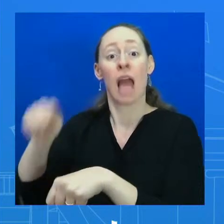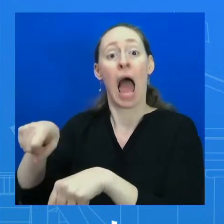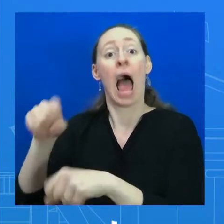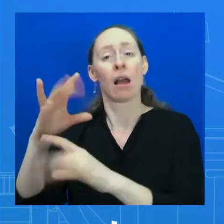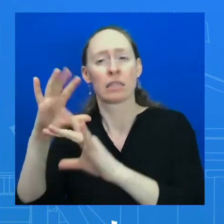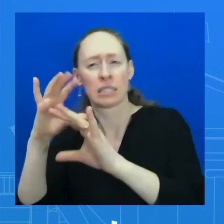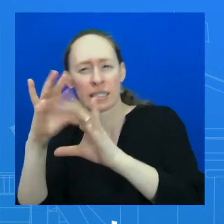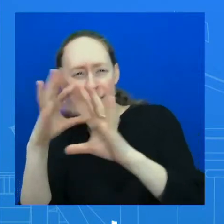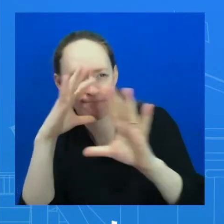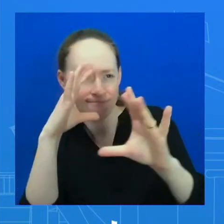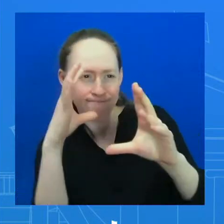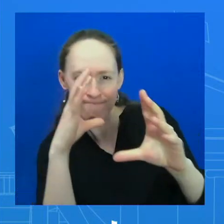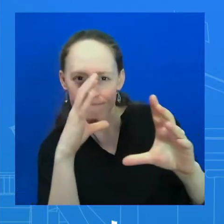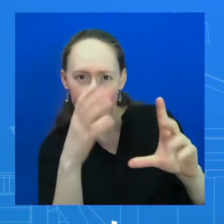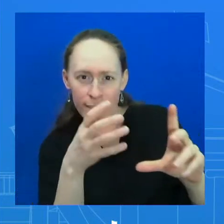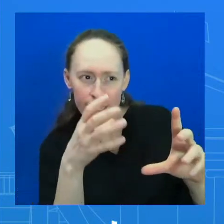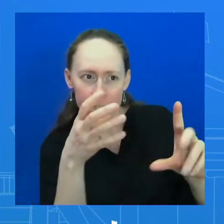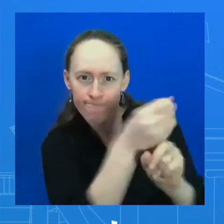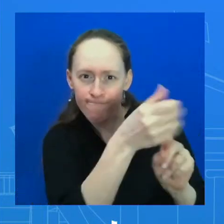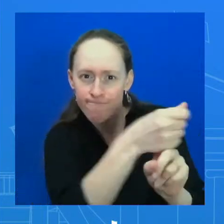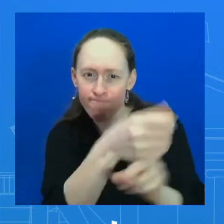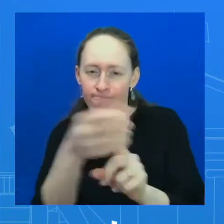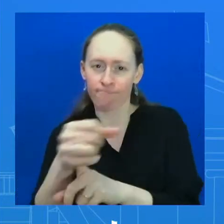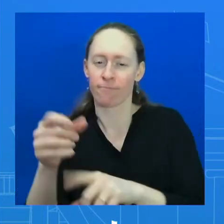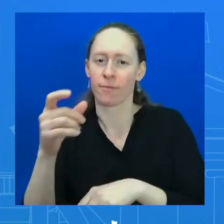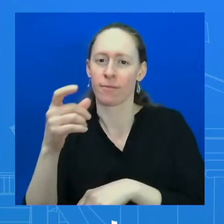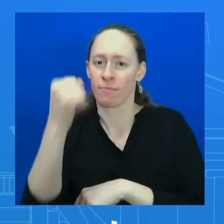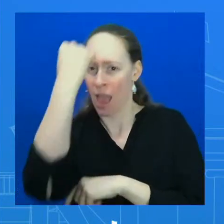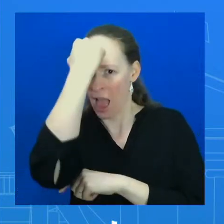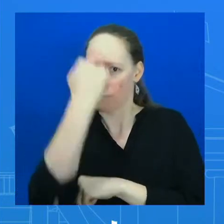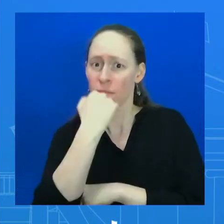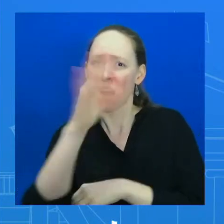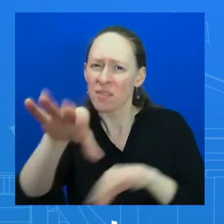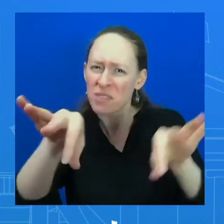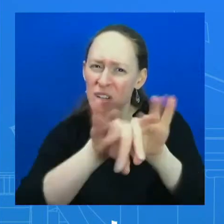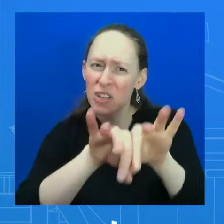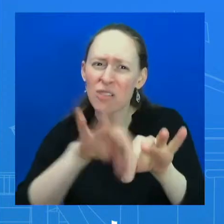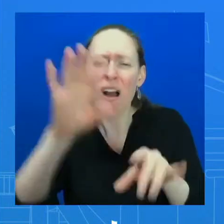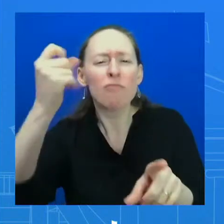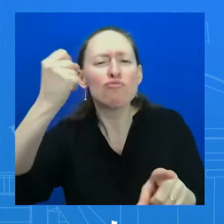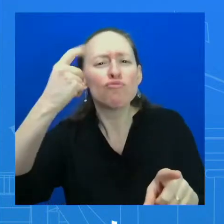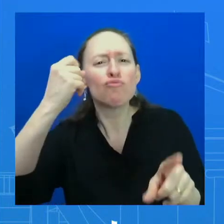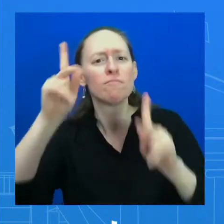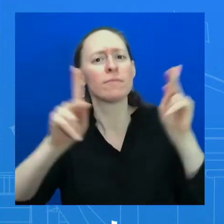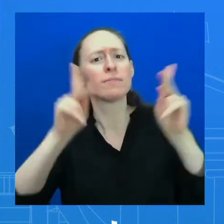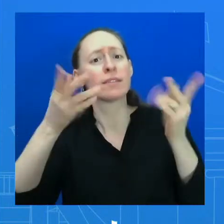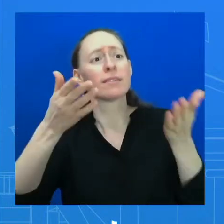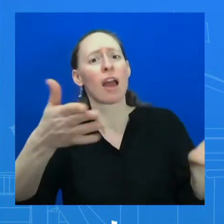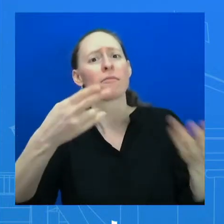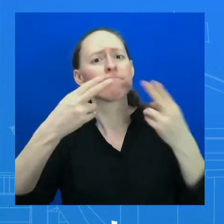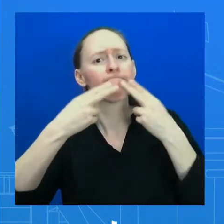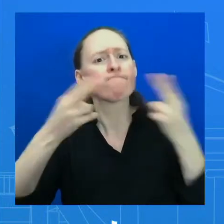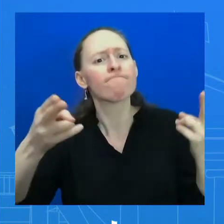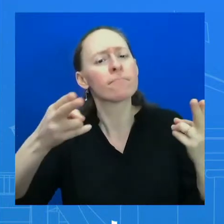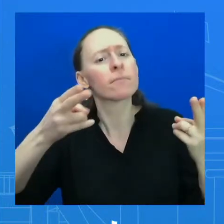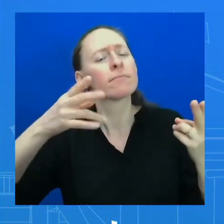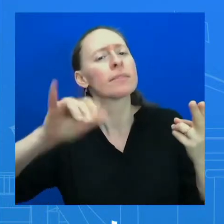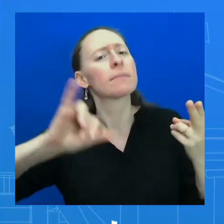but it is important that we protect those civilian lives -- we protect those lives. So, those conversations are happening, we're hoping to see -- we're expecting --